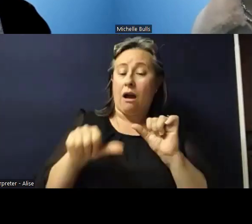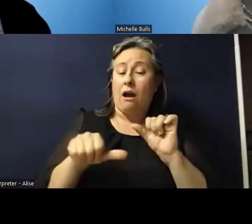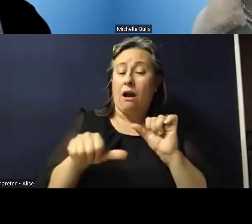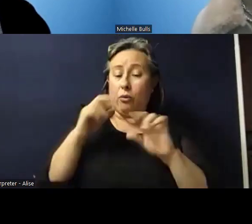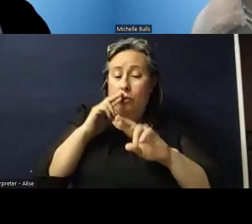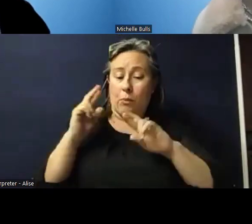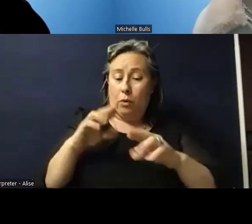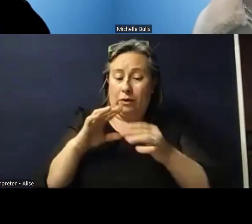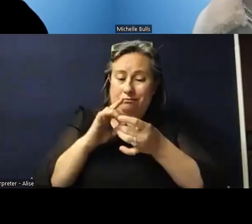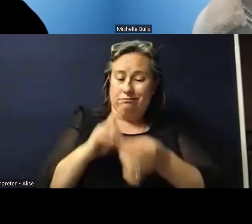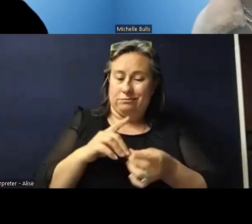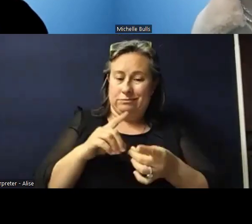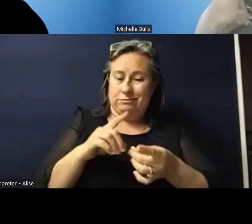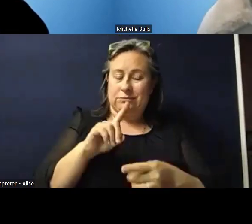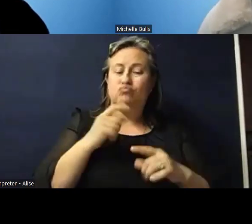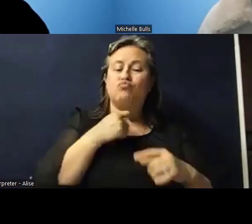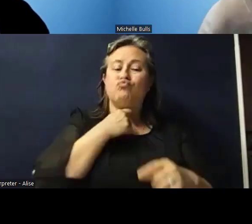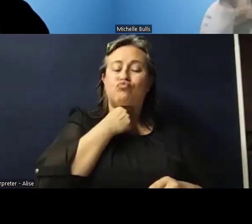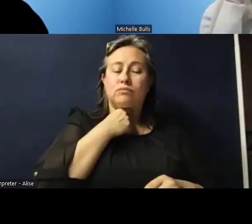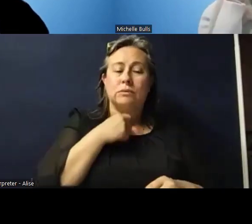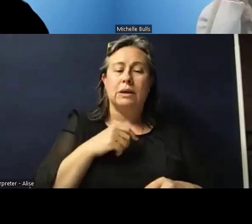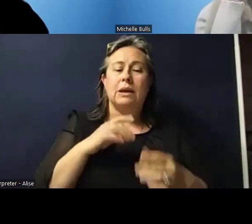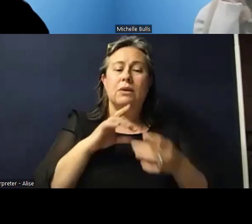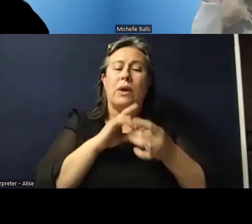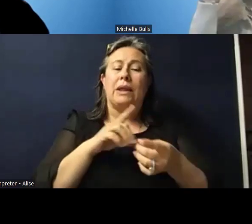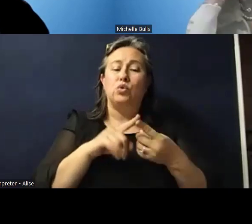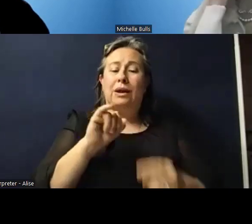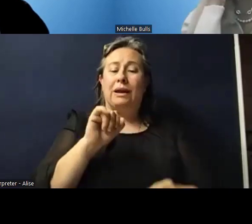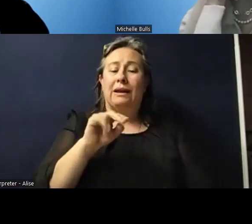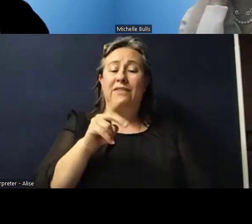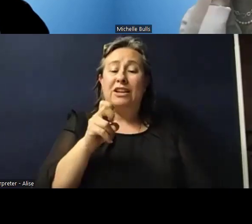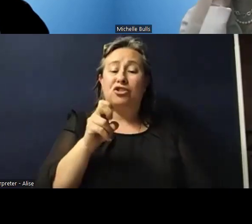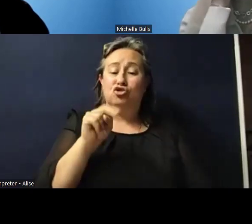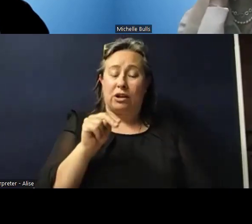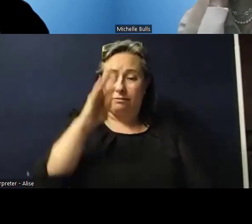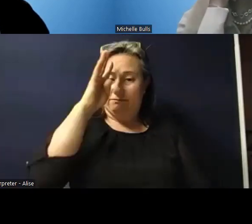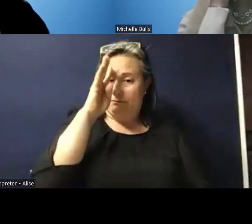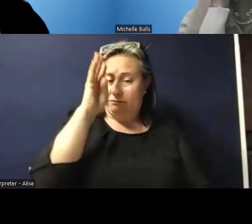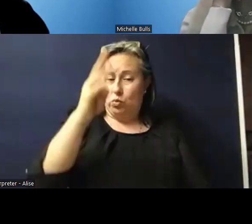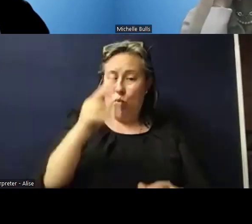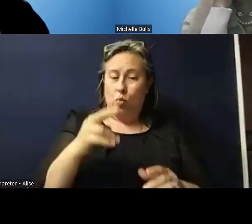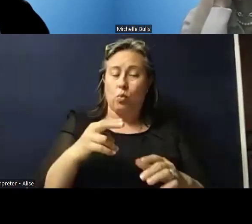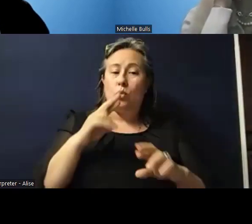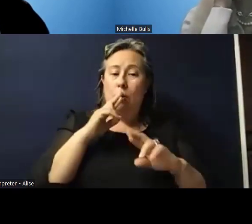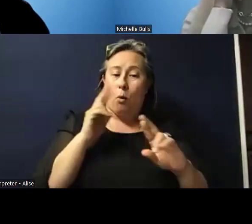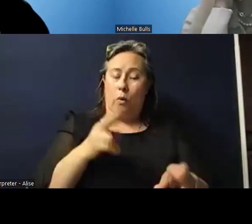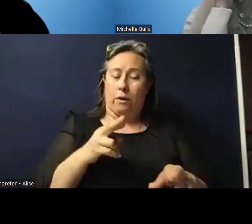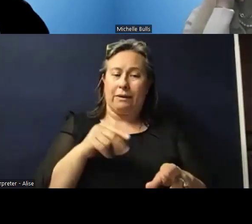going back to the invention-related reporting, if they are a subaward, which institution